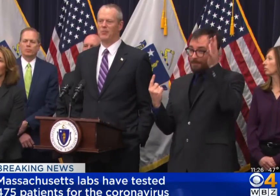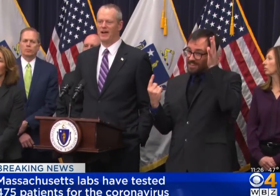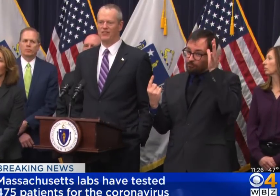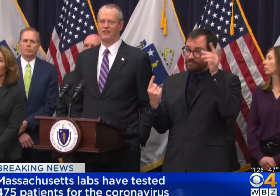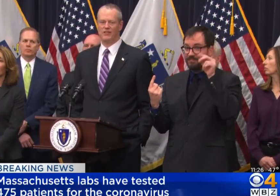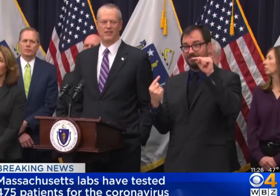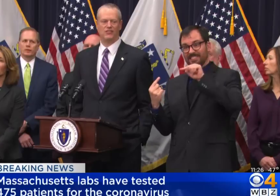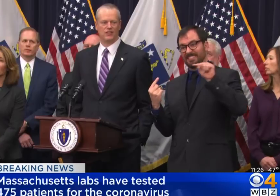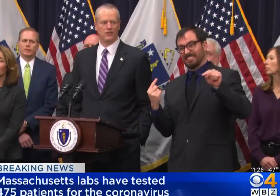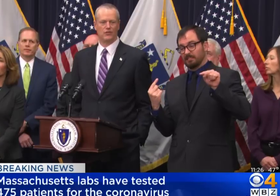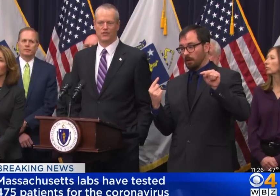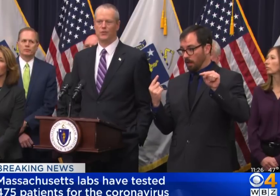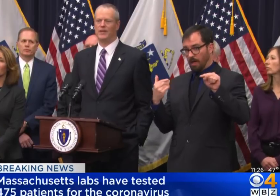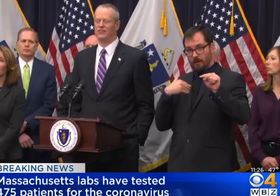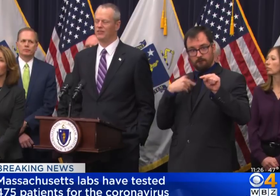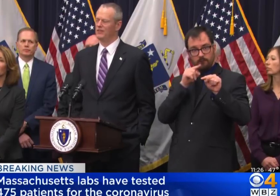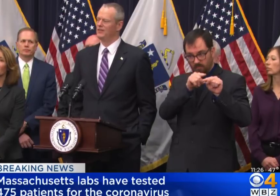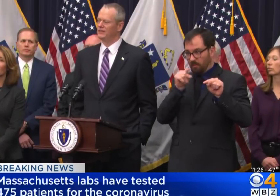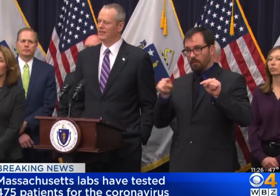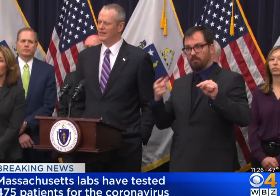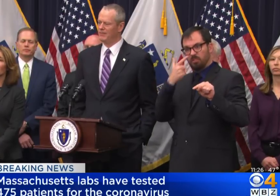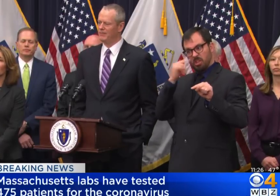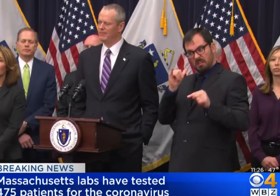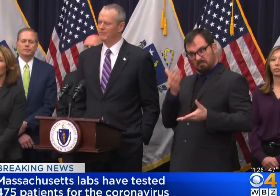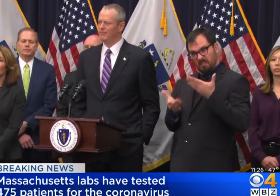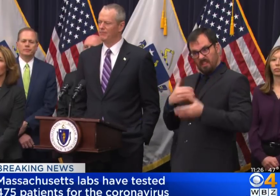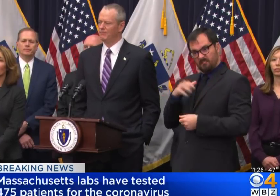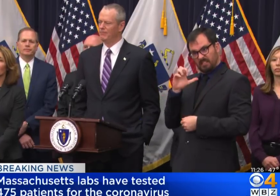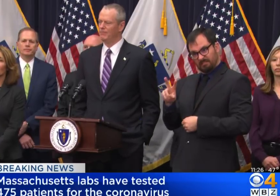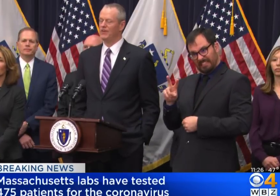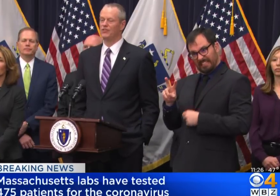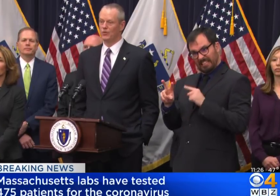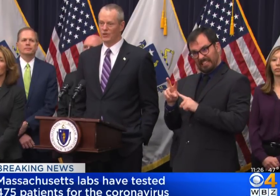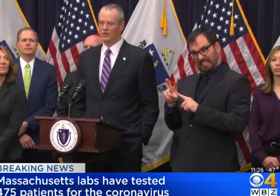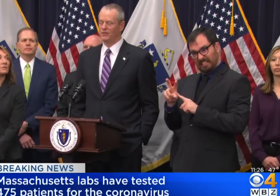PUBLIC HEALTH WAS THAT IF A SCHOOL HAS AN INDIVIDUAL OR A